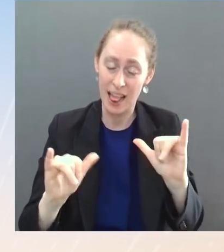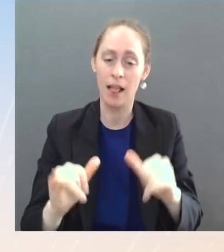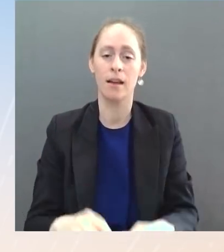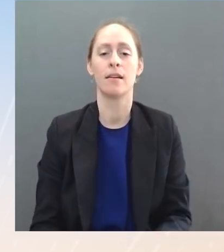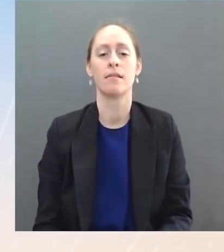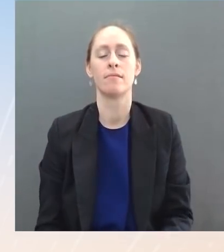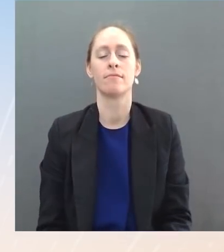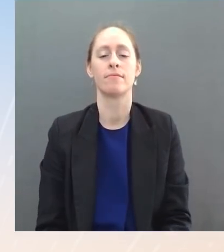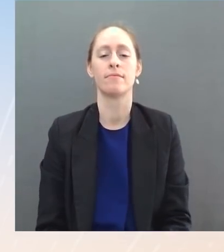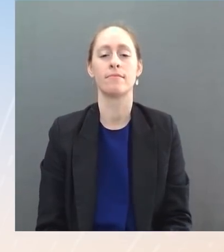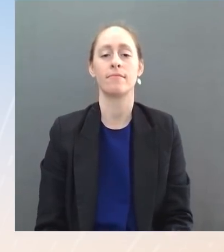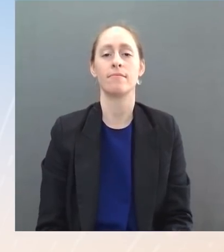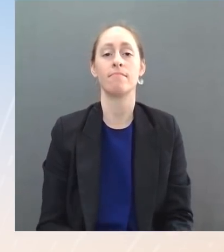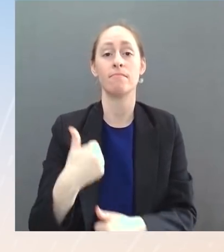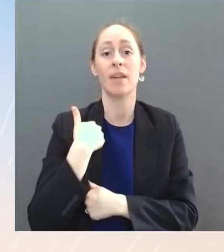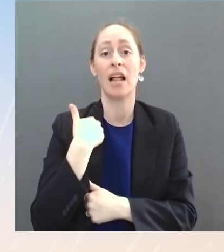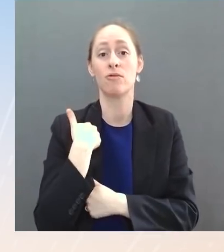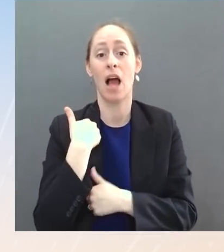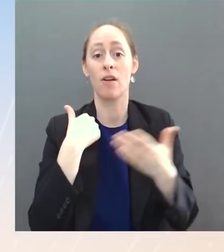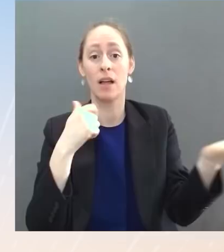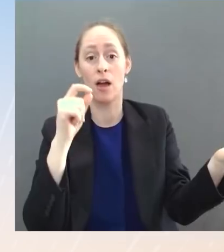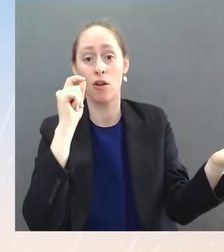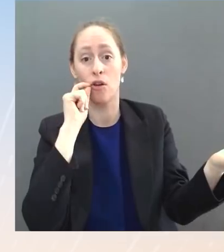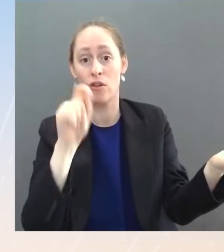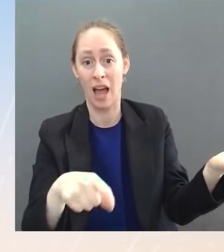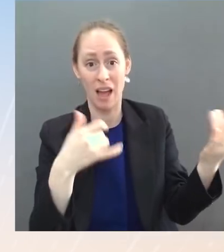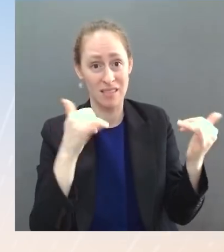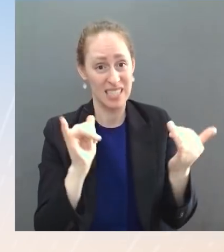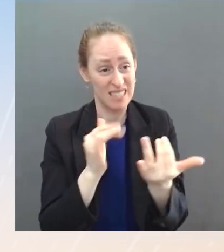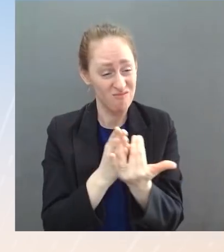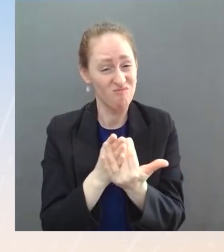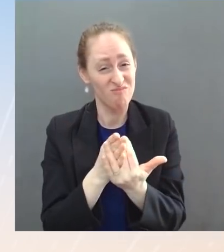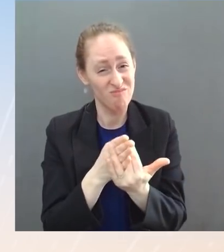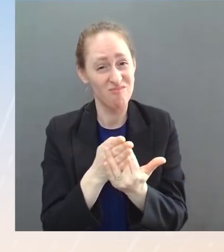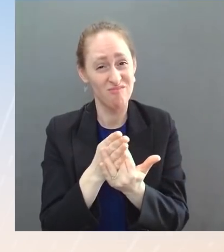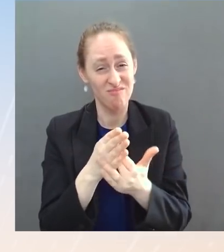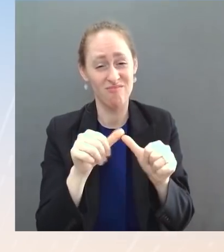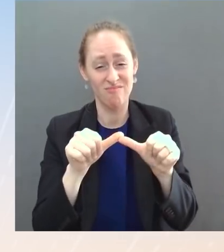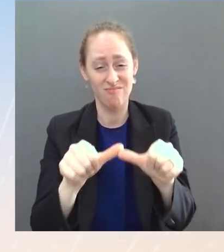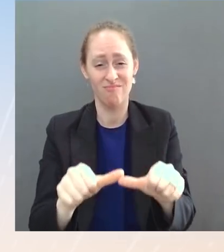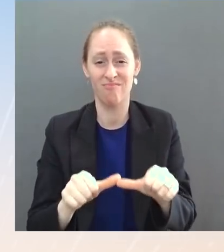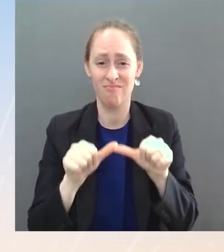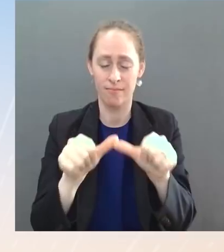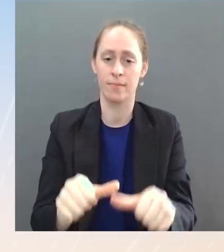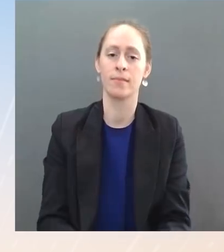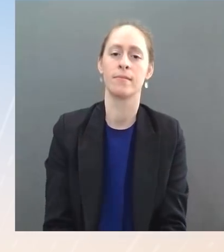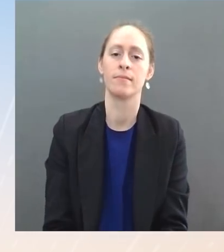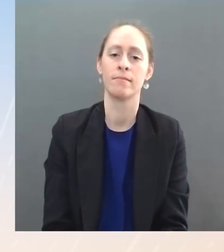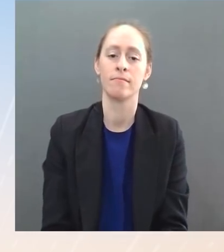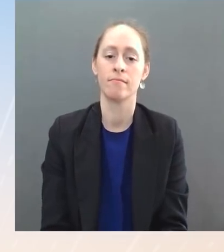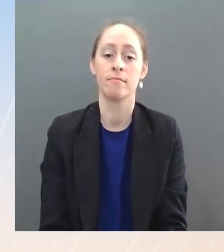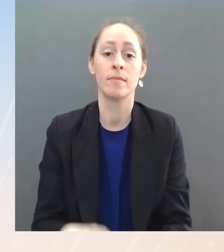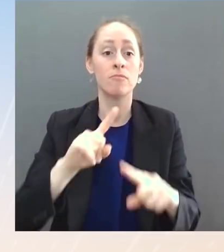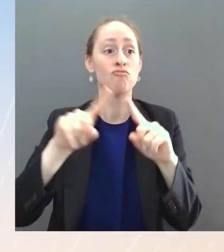in addition to using nonviolent means to resist. Vladimir Putin also believed that the West would not